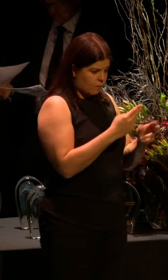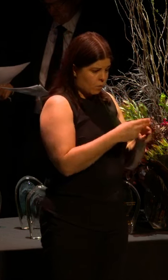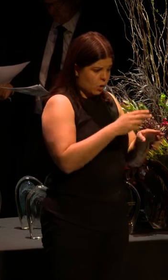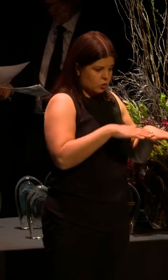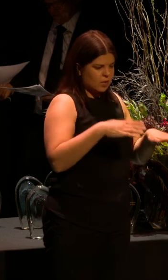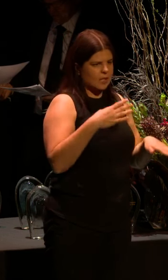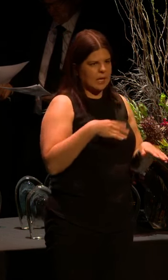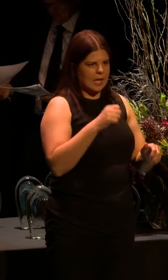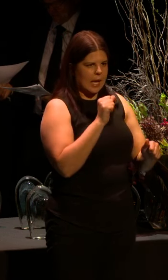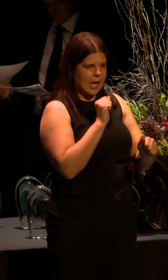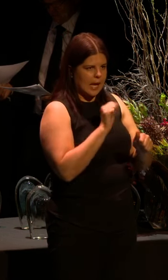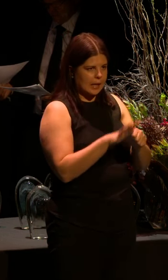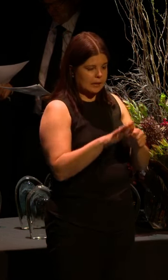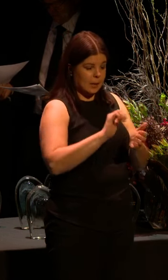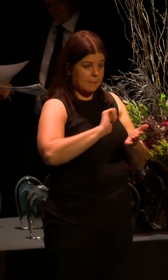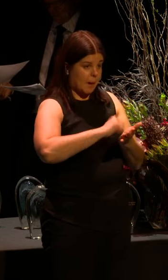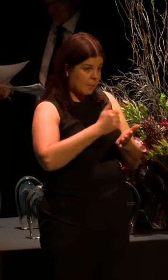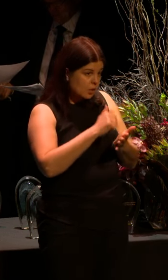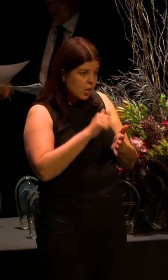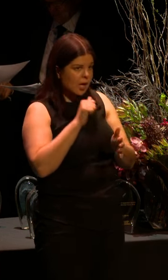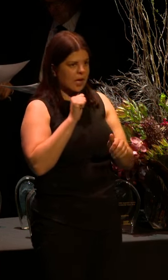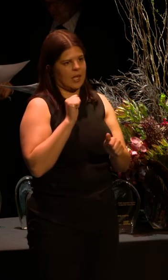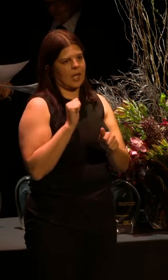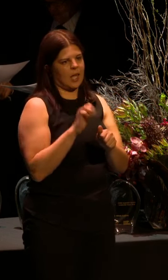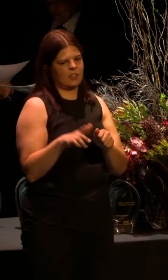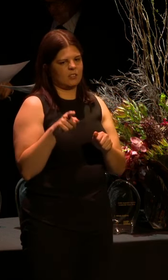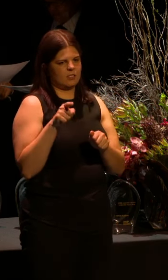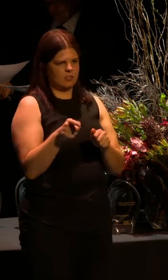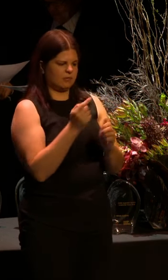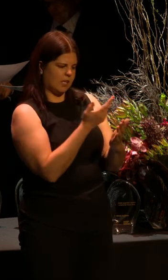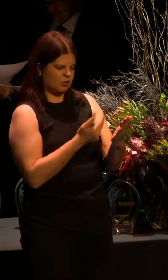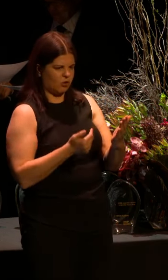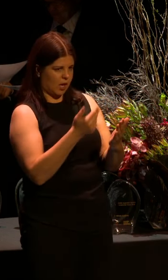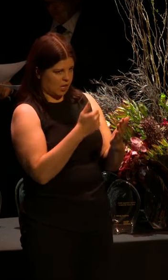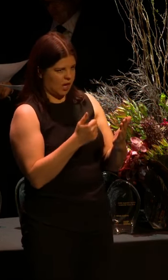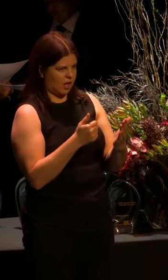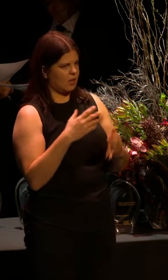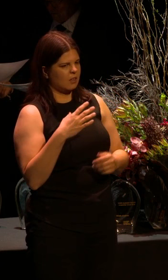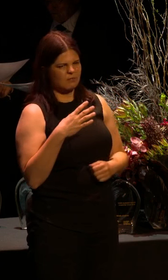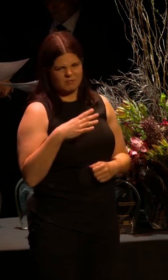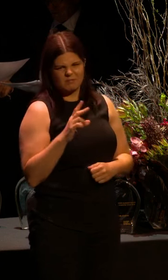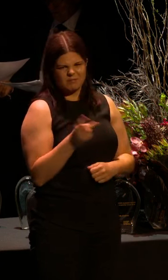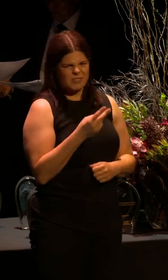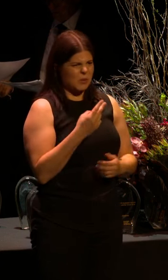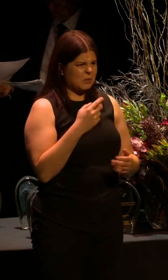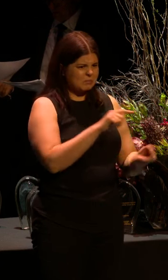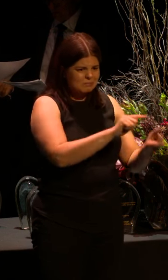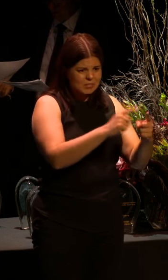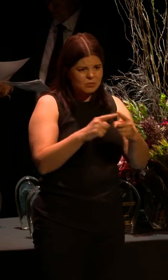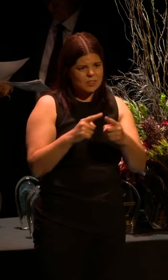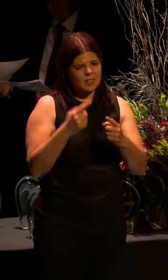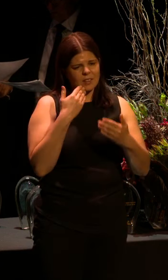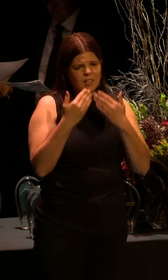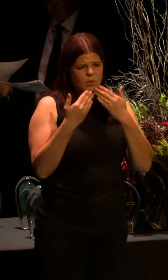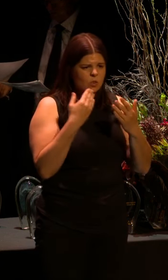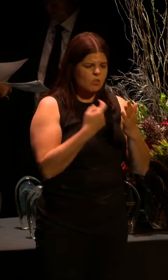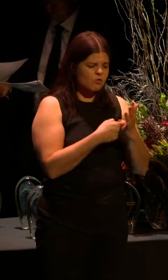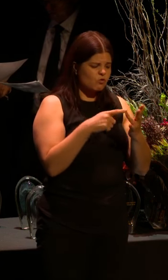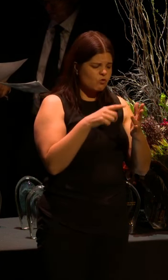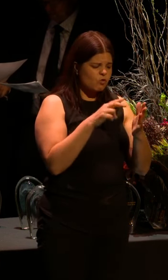So, thank you to all the illustrators I've been lucky enough to work with. Brilliant people like Ron Brooks and Julie Vivas,